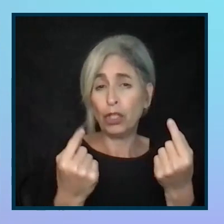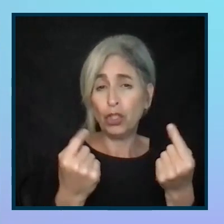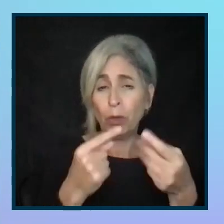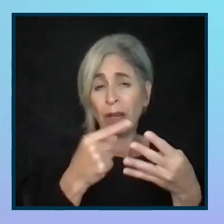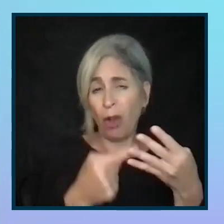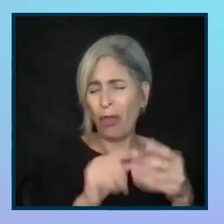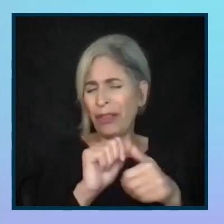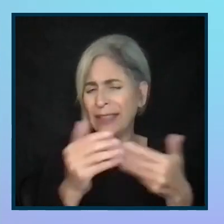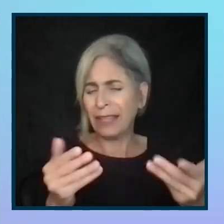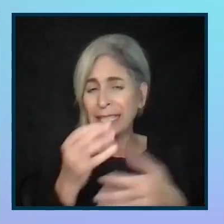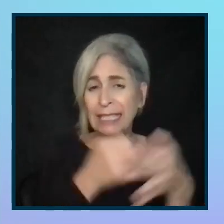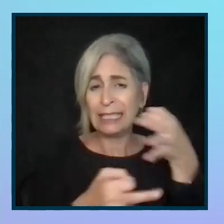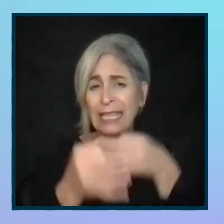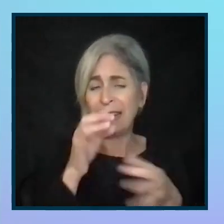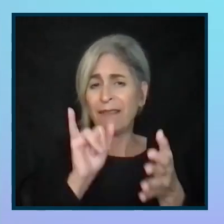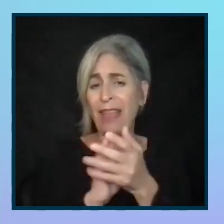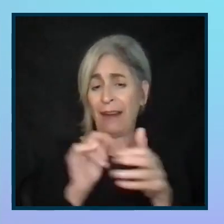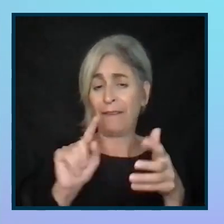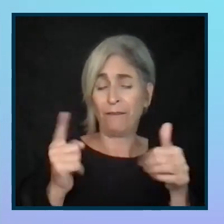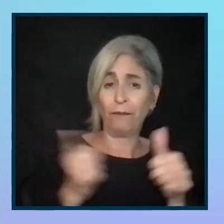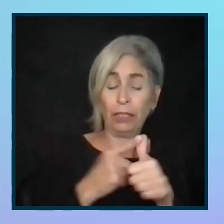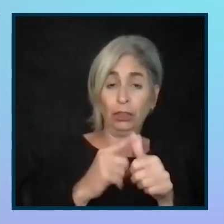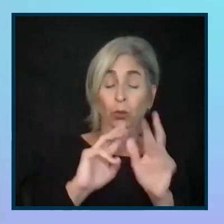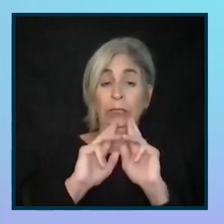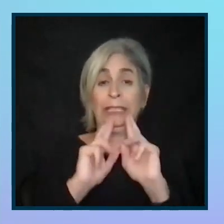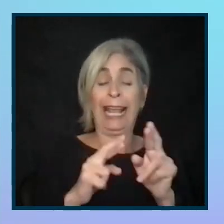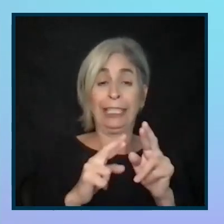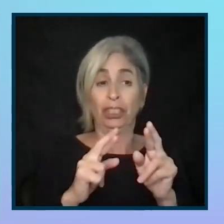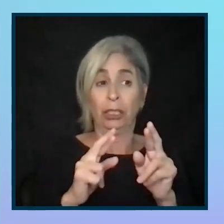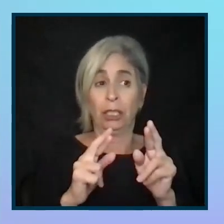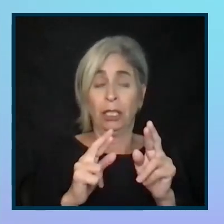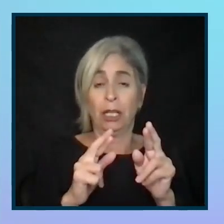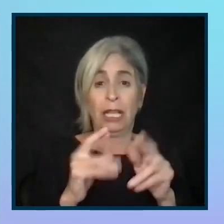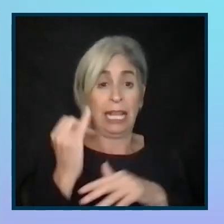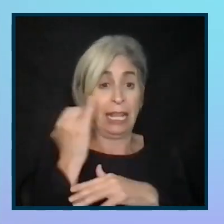Instead of that initial reaction, and I know if you've done accessibility